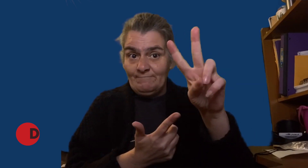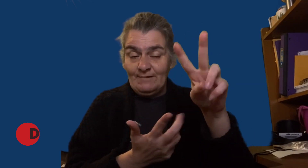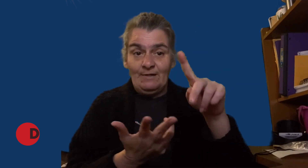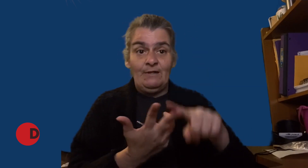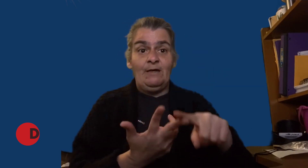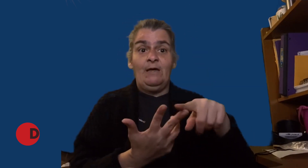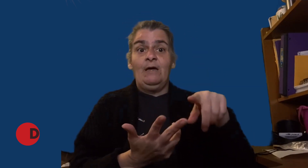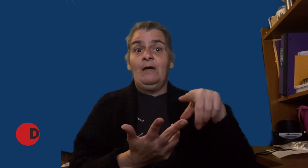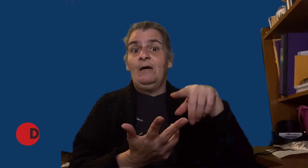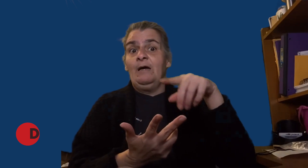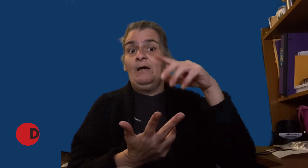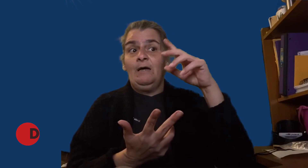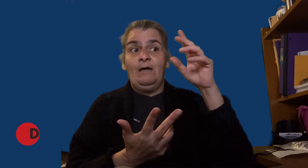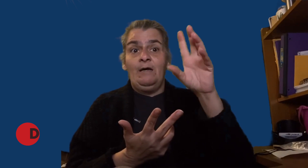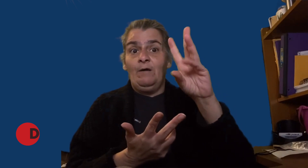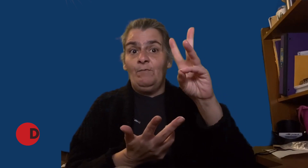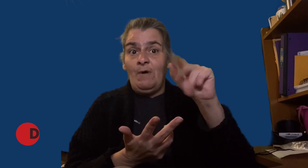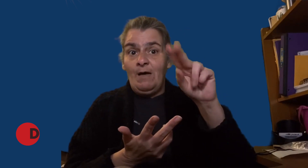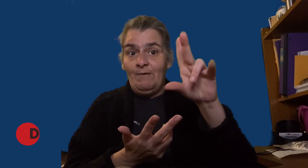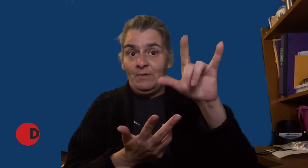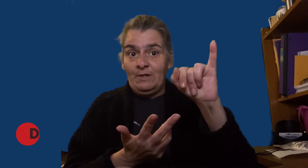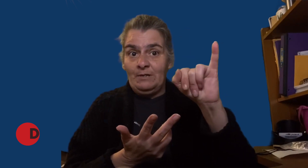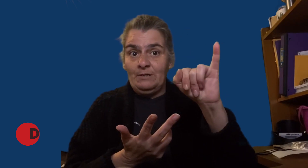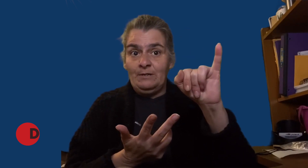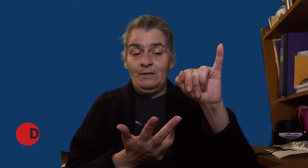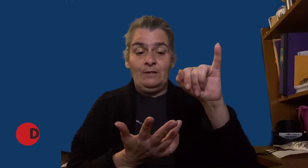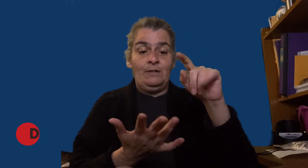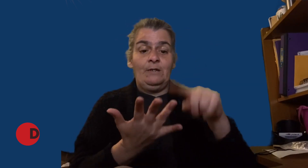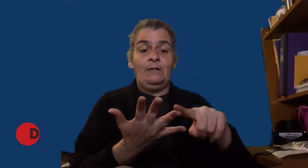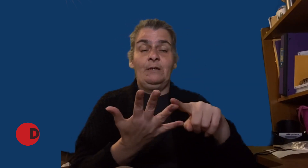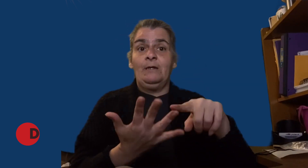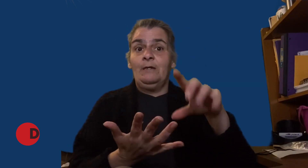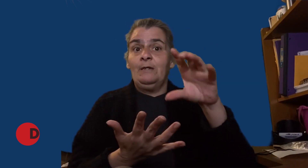I know BC has already passed theirs, and we need to